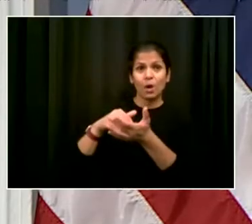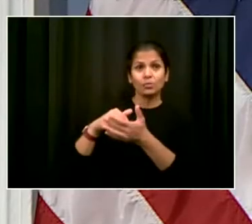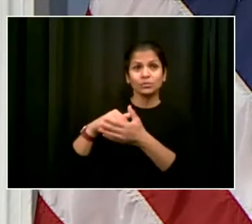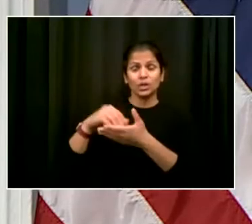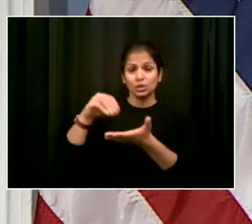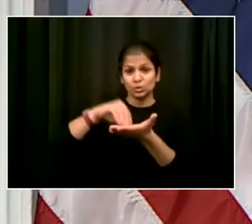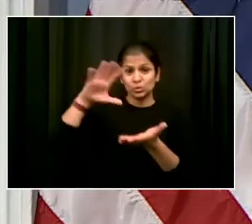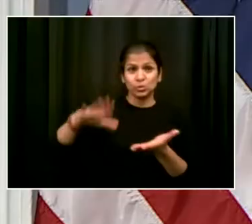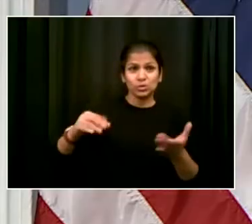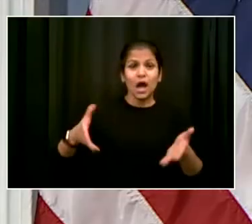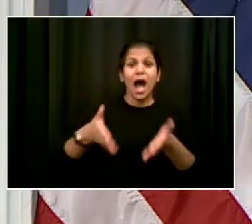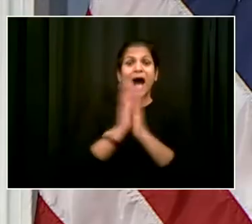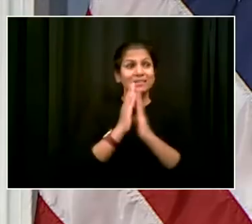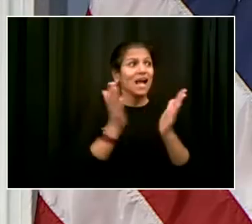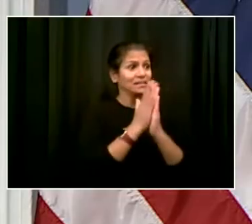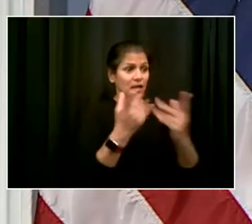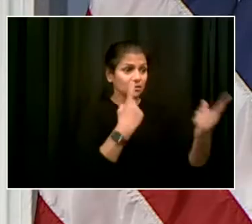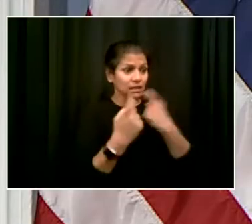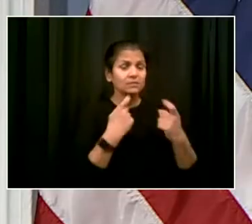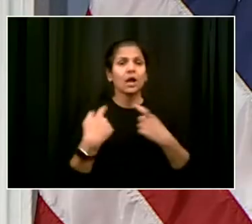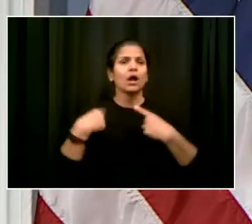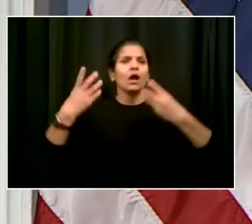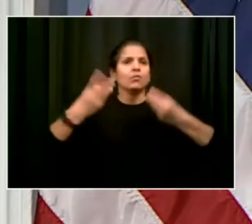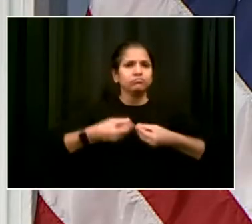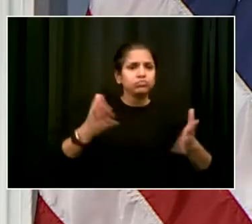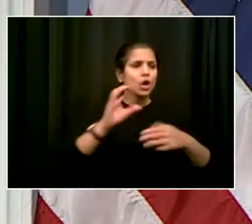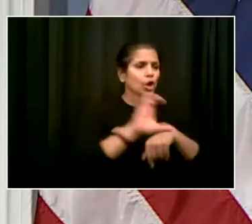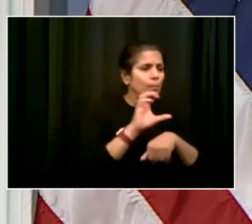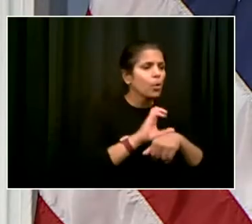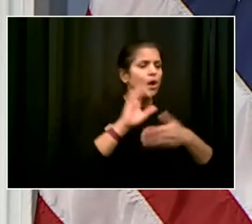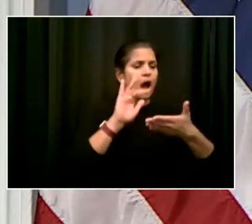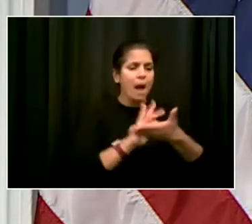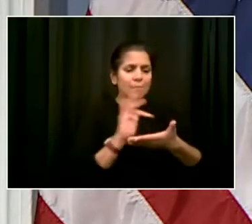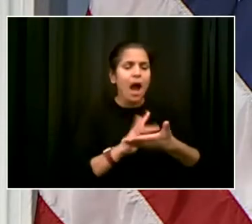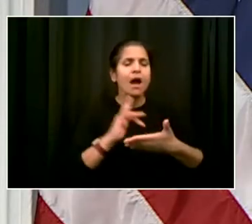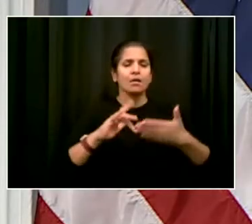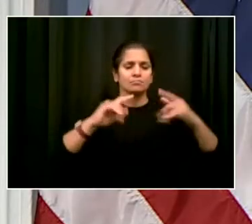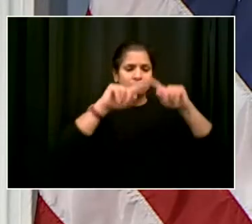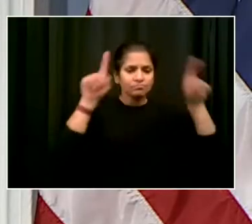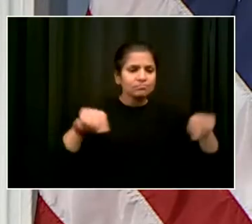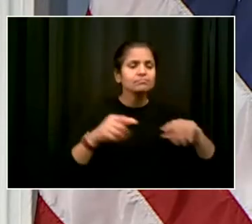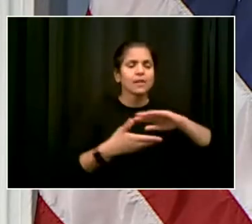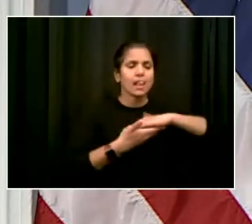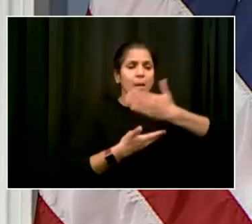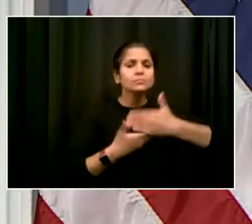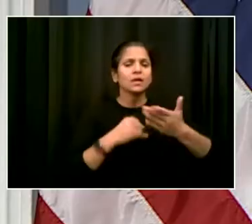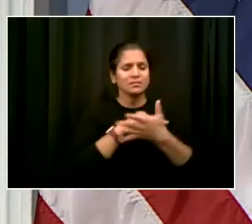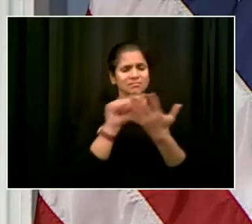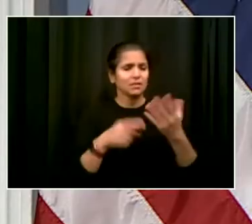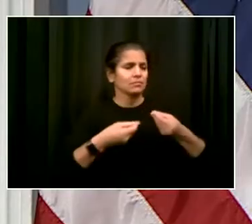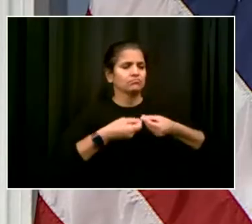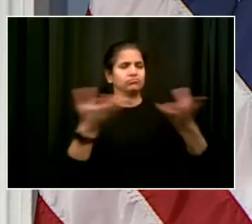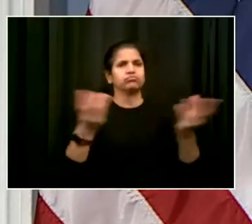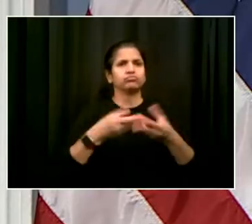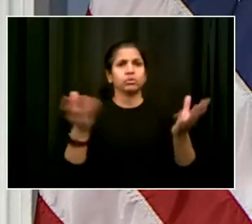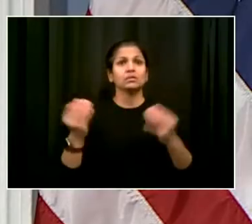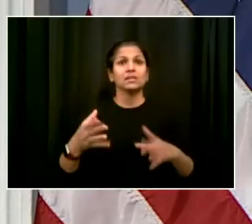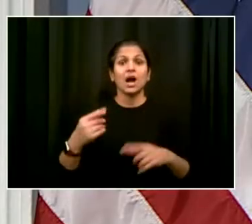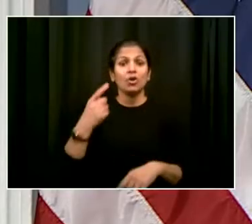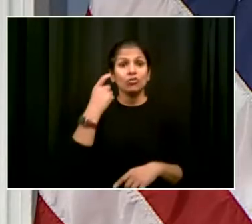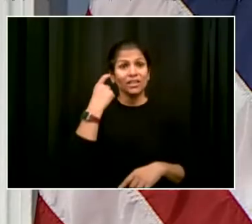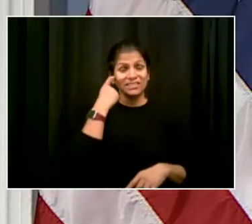LITTLE OVER